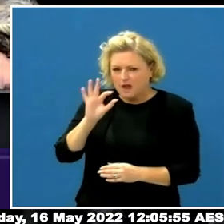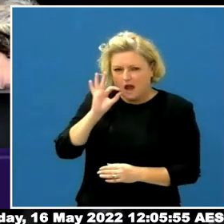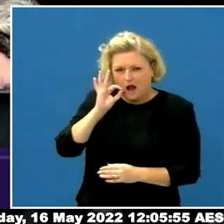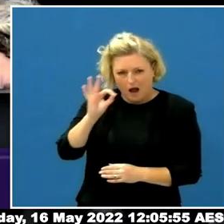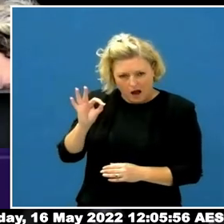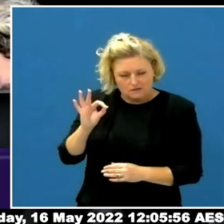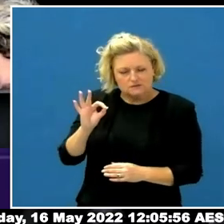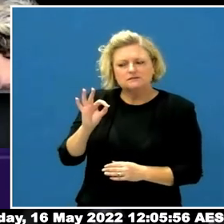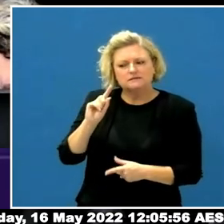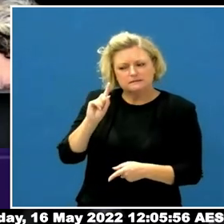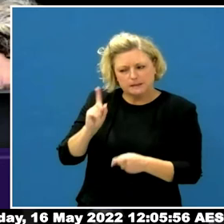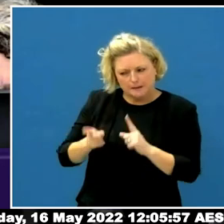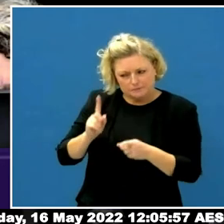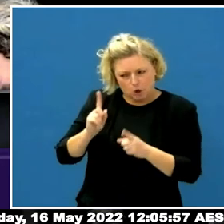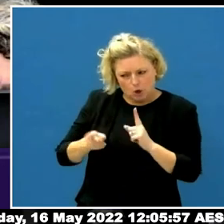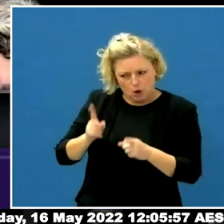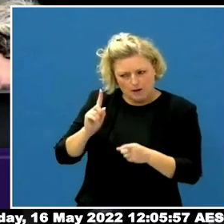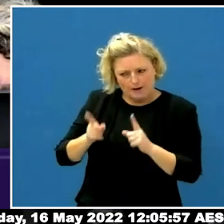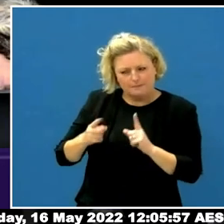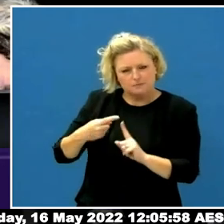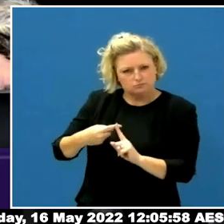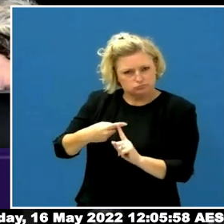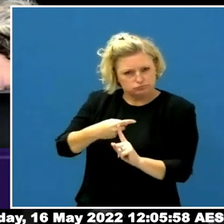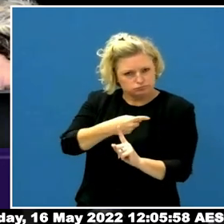weren't there, where Jason exhibited behaviour of concern?